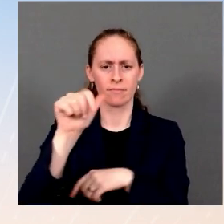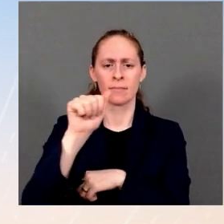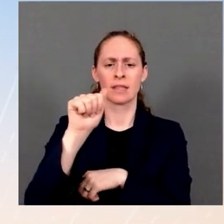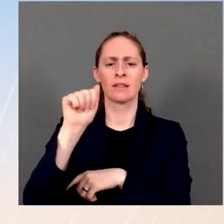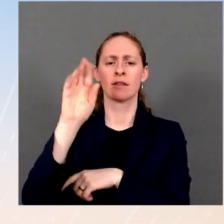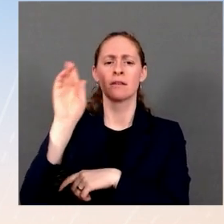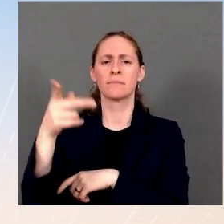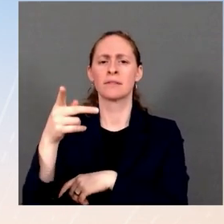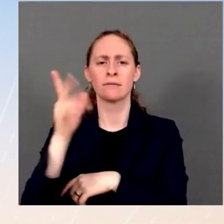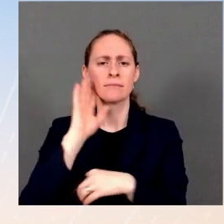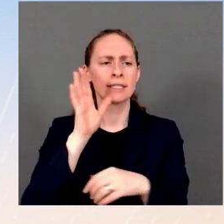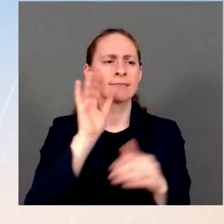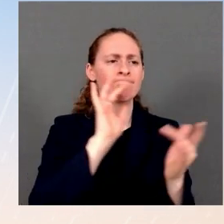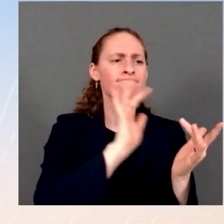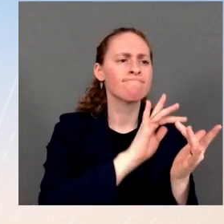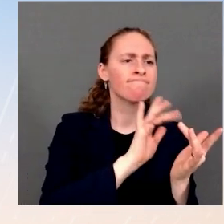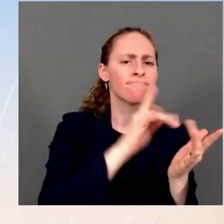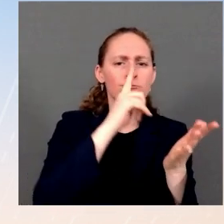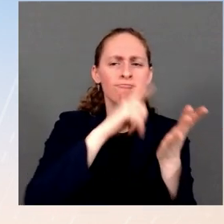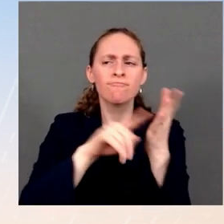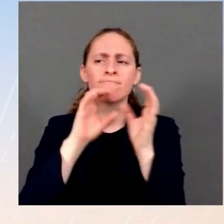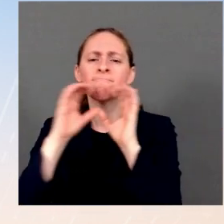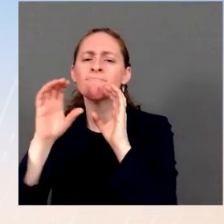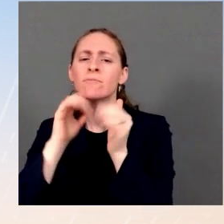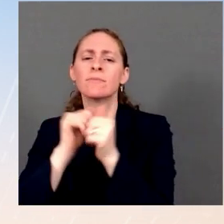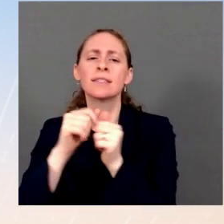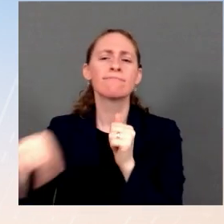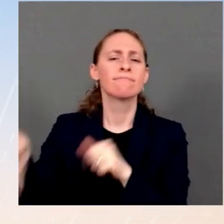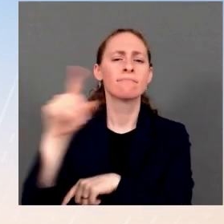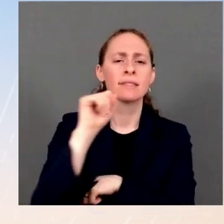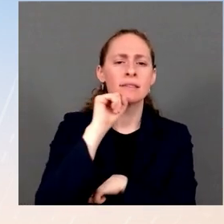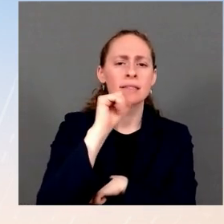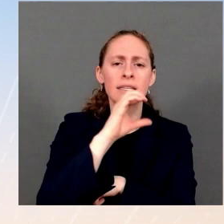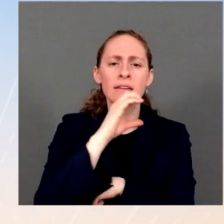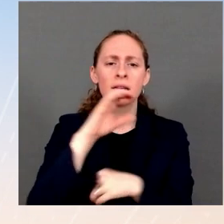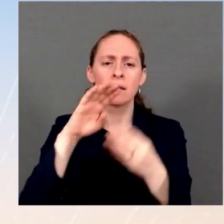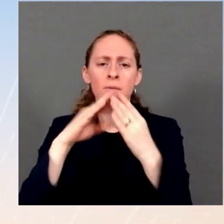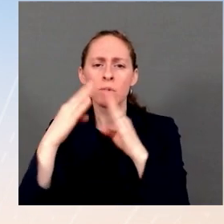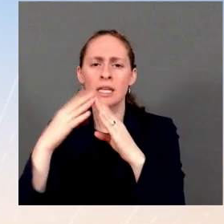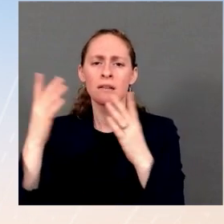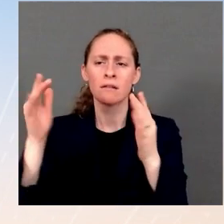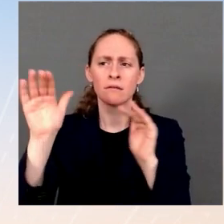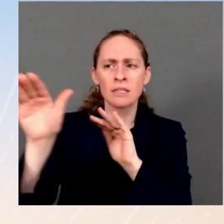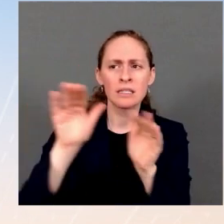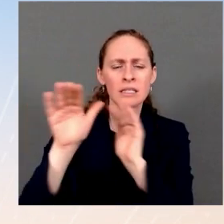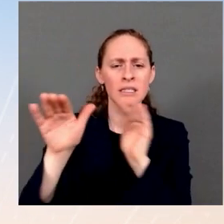and have a continued ramp-up paid media campaign driving Americans to their boosters.